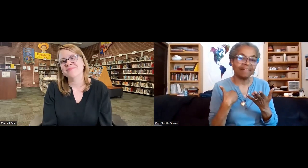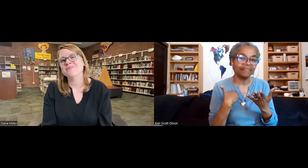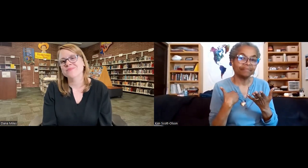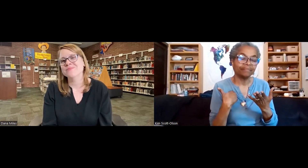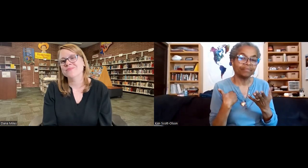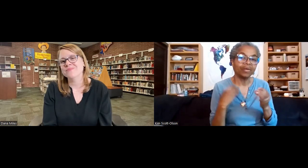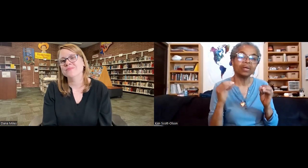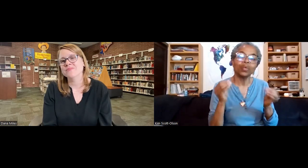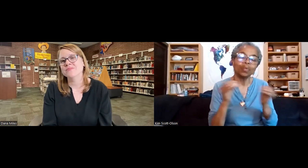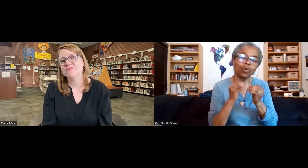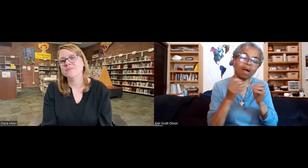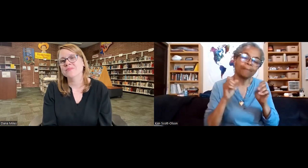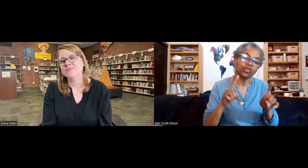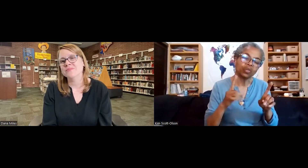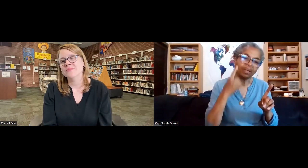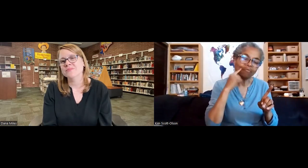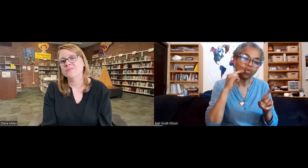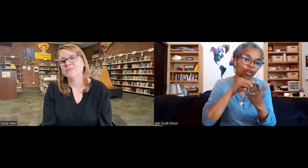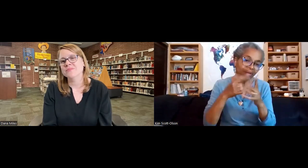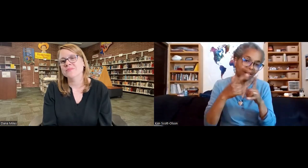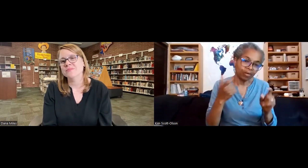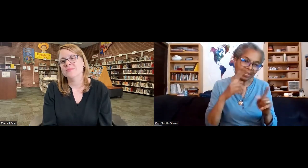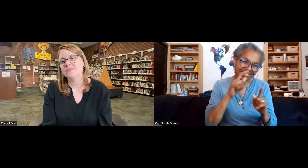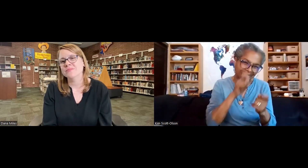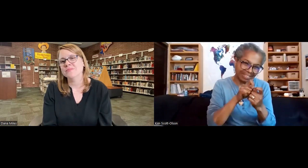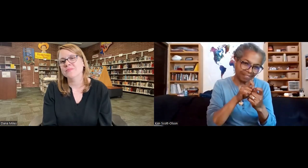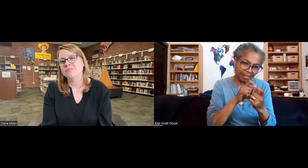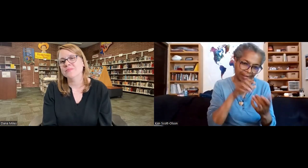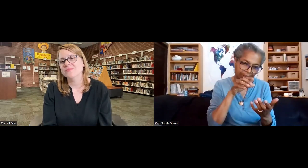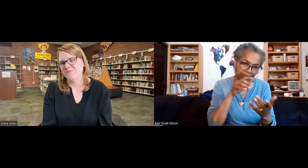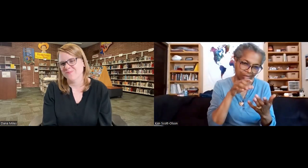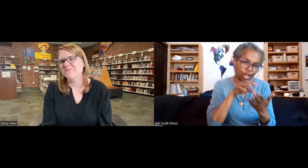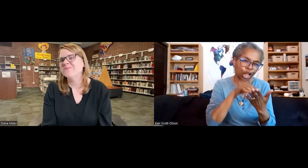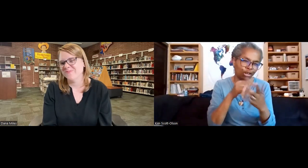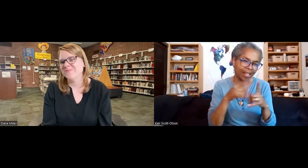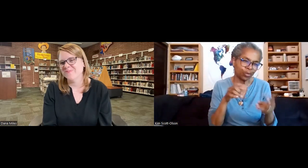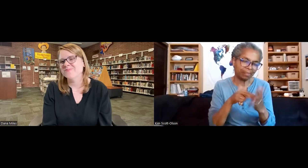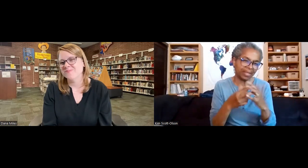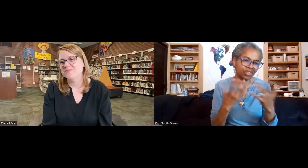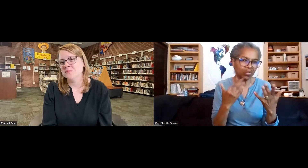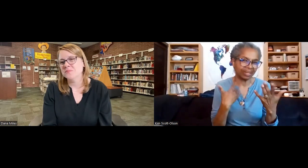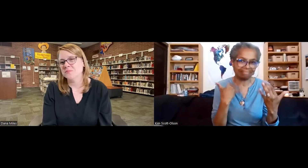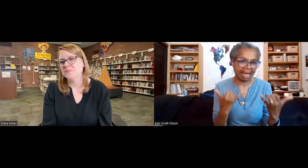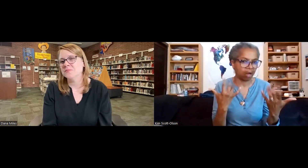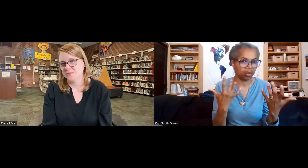So there was no more opportunity dedicated solely to language development.